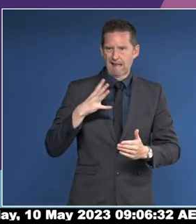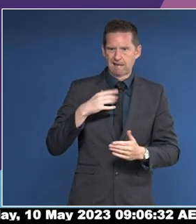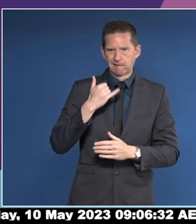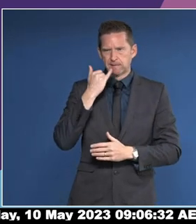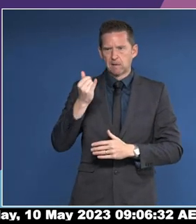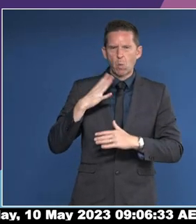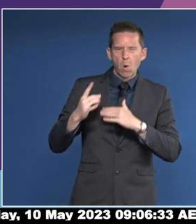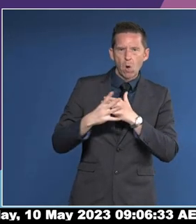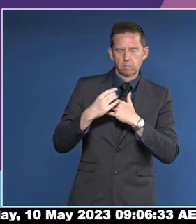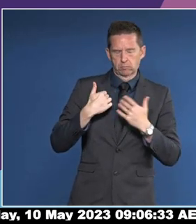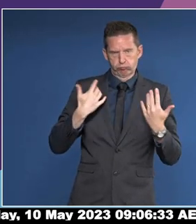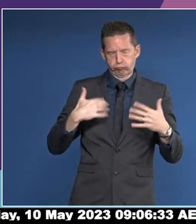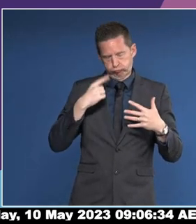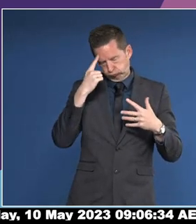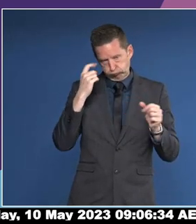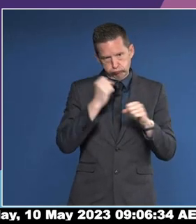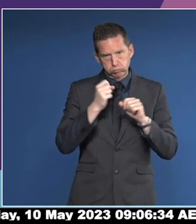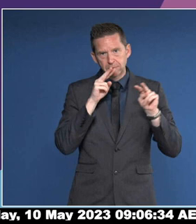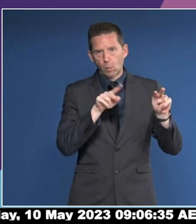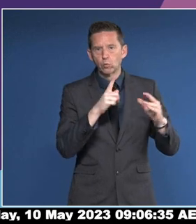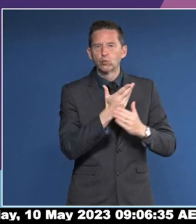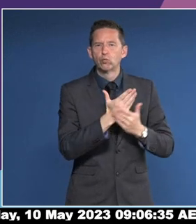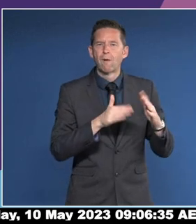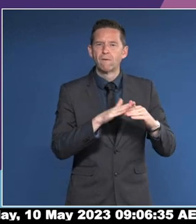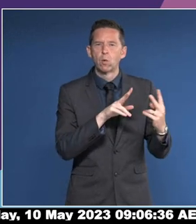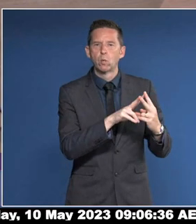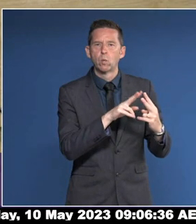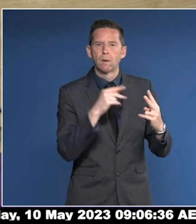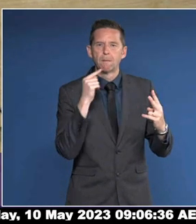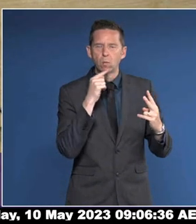also have members of our counselling team present here at the Royal Commission today.